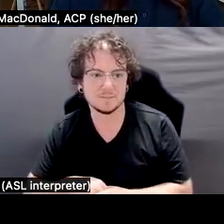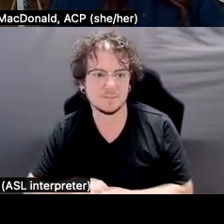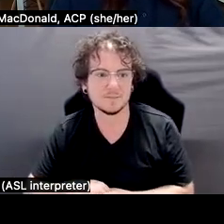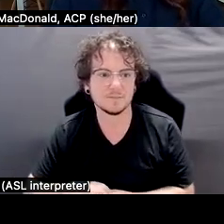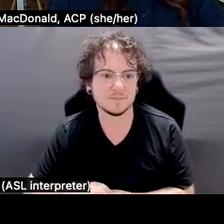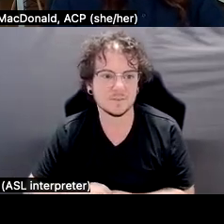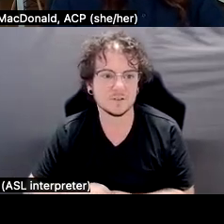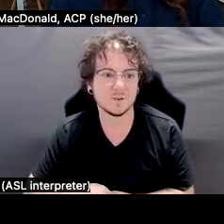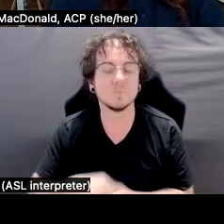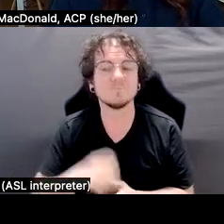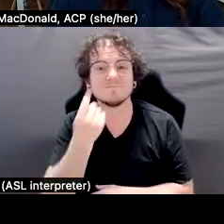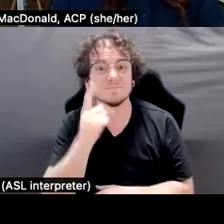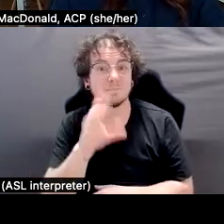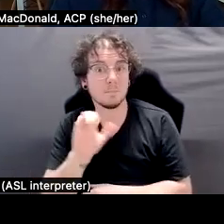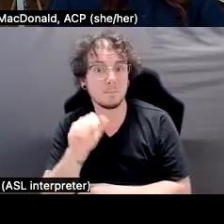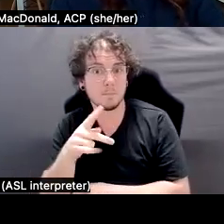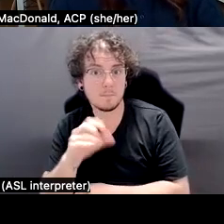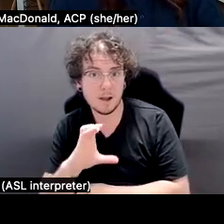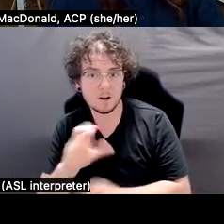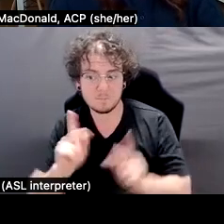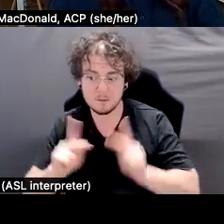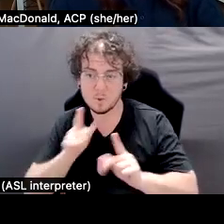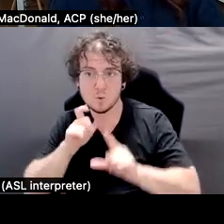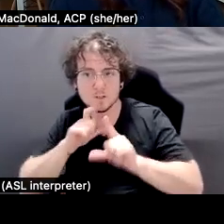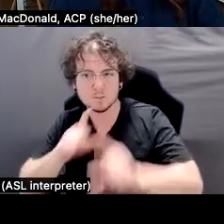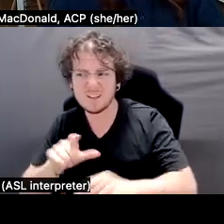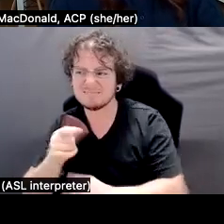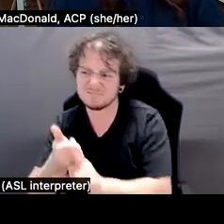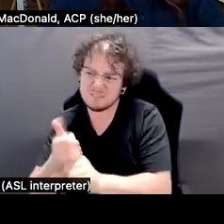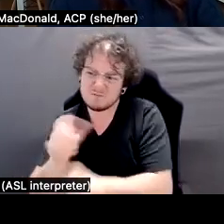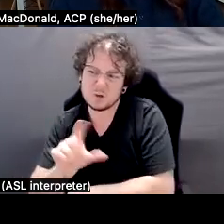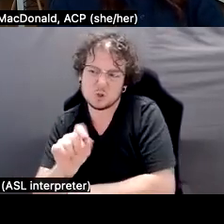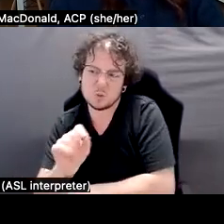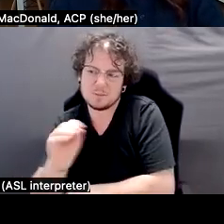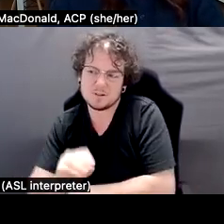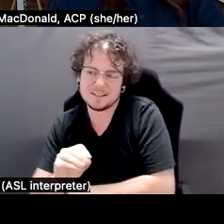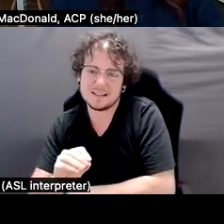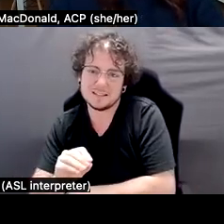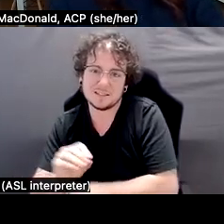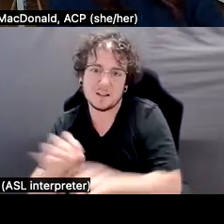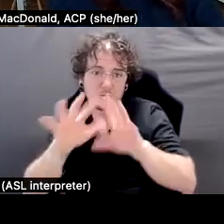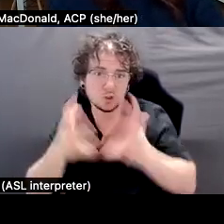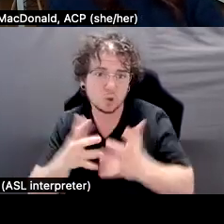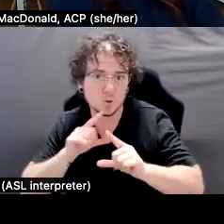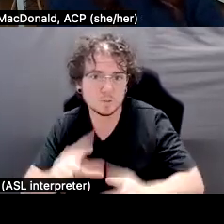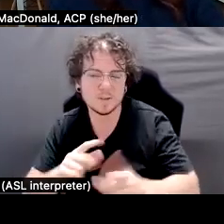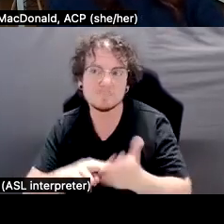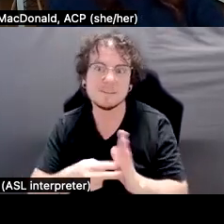only around 20% of total responses, the data may be slightly skewed because of that smaller sample